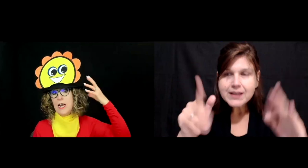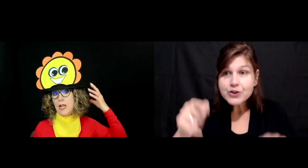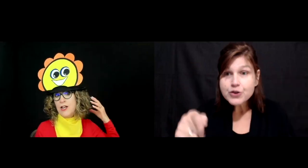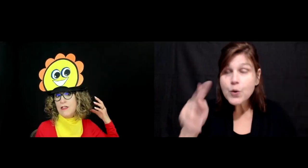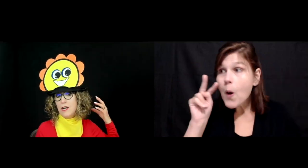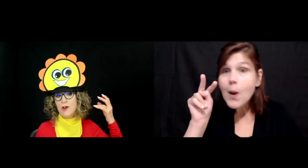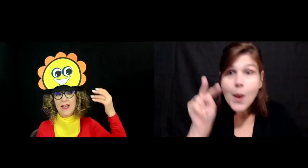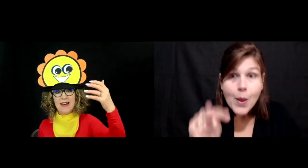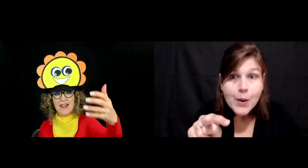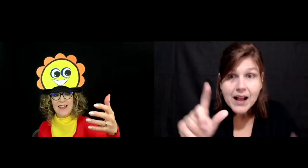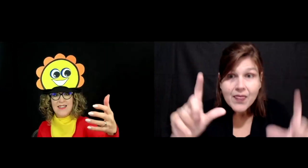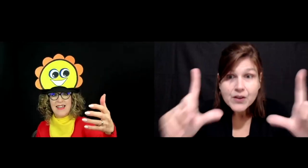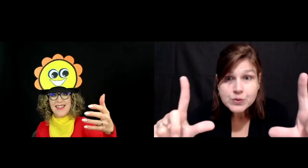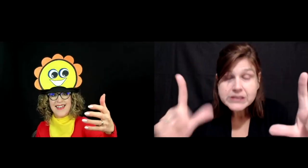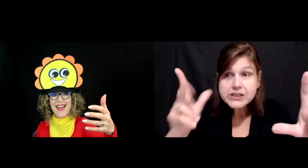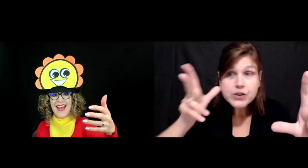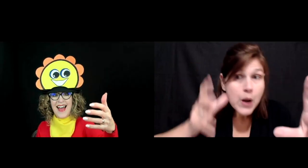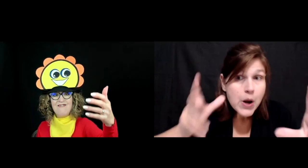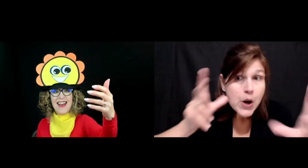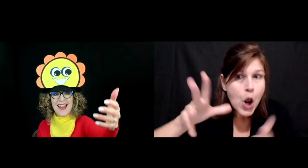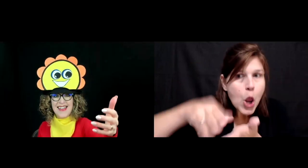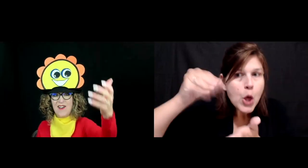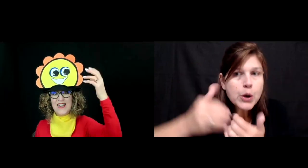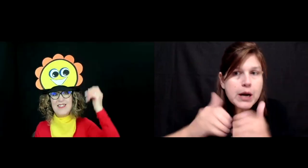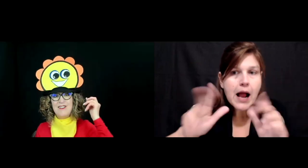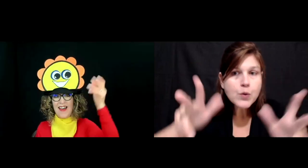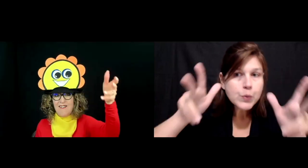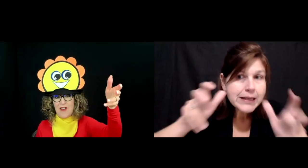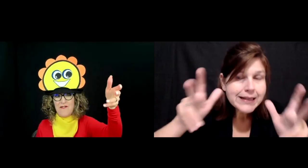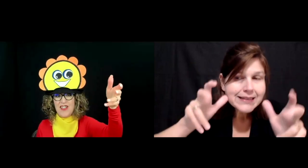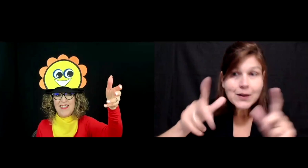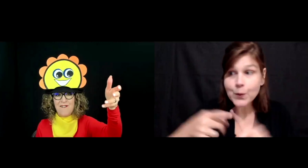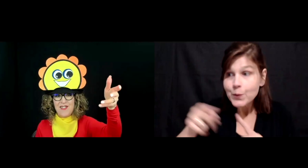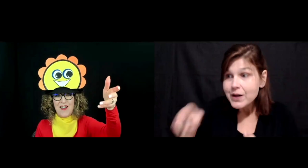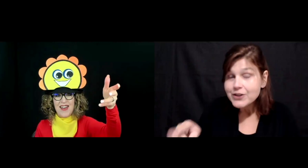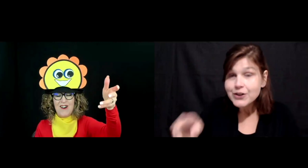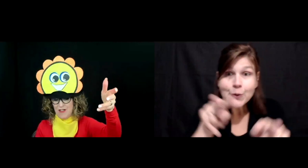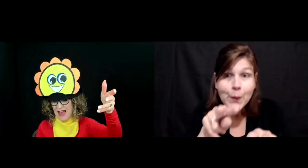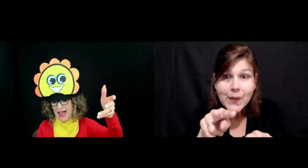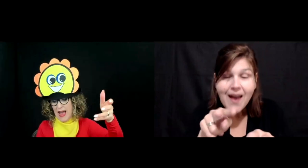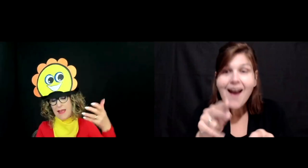So you're learning to look and you're learning to listen and realizing that when you do that, the fun stuff's going on.